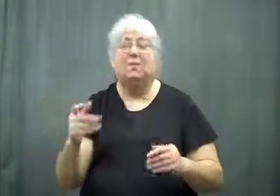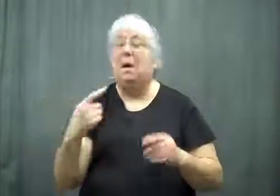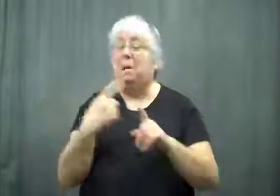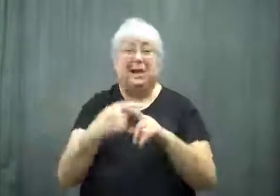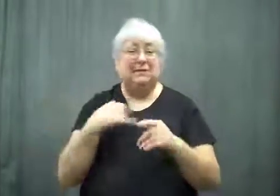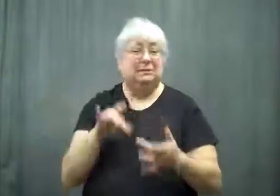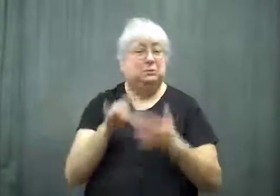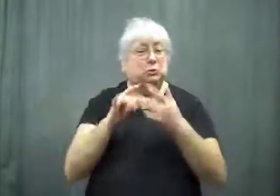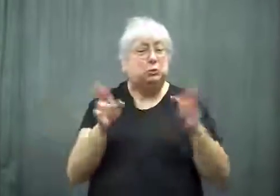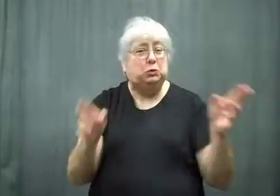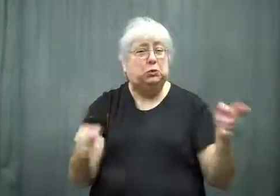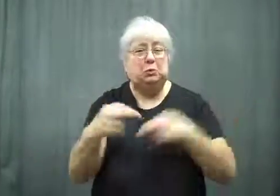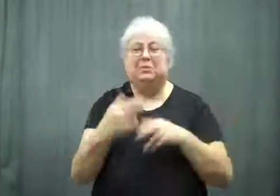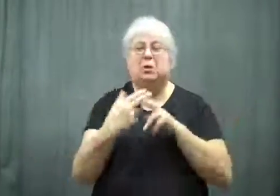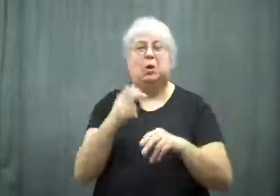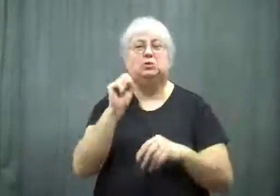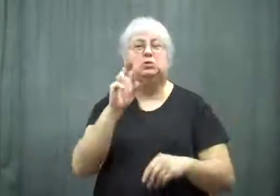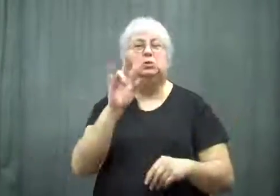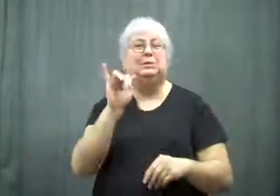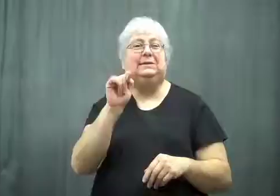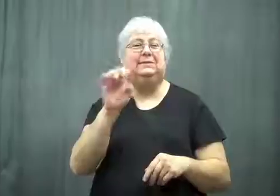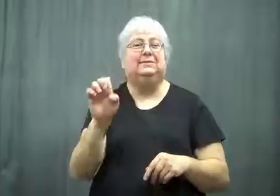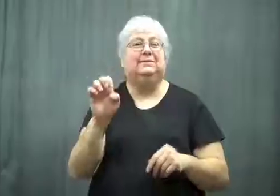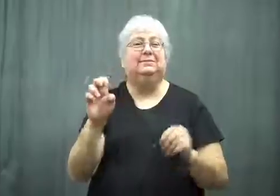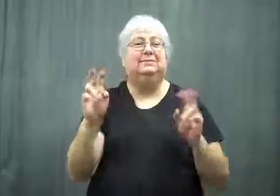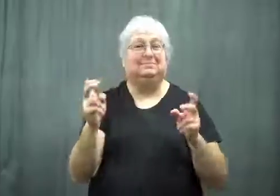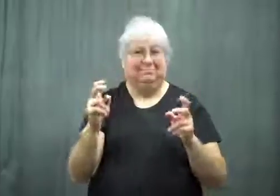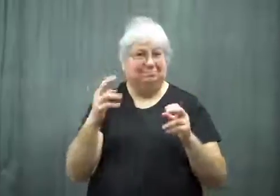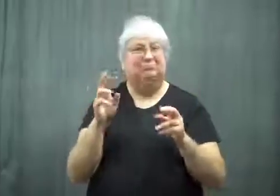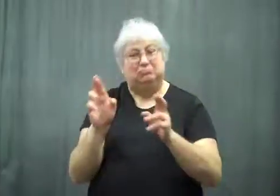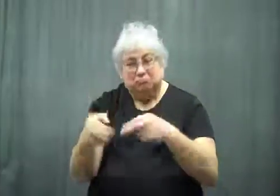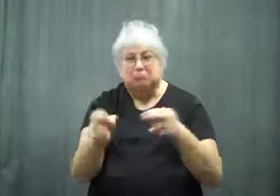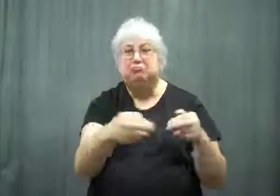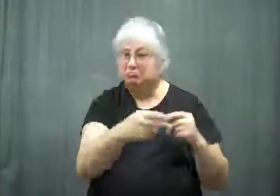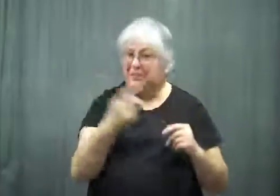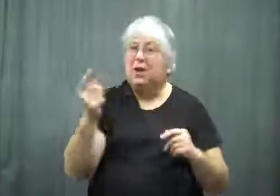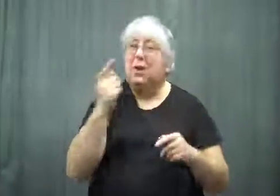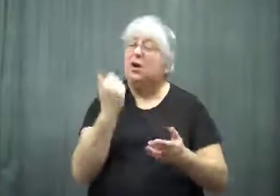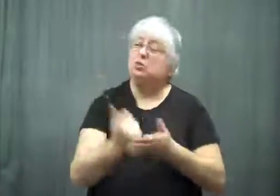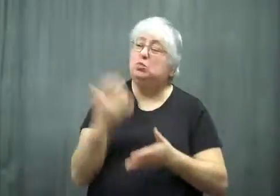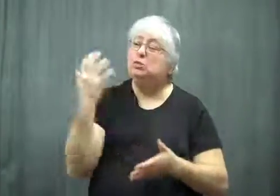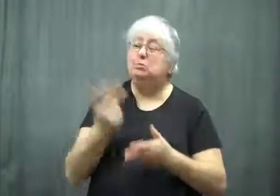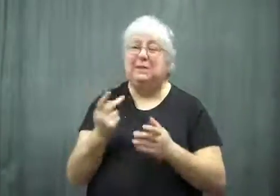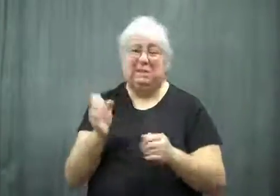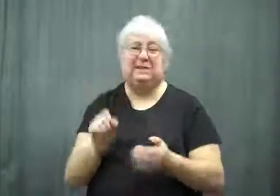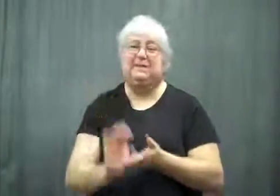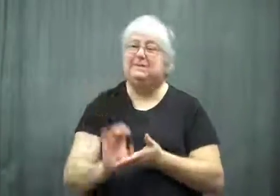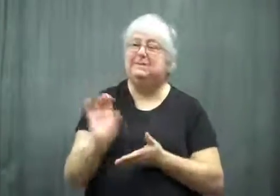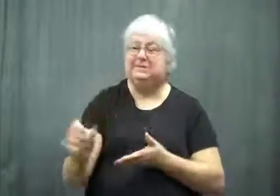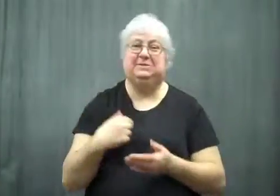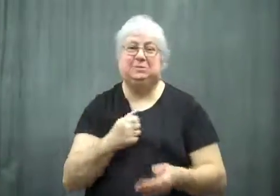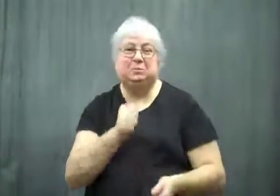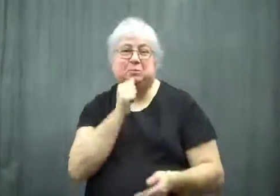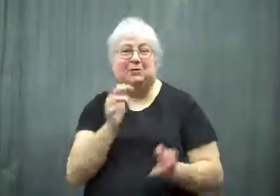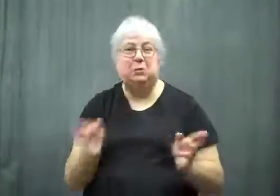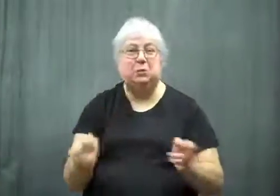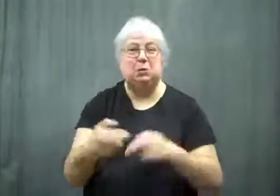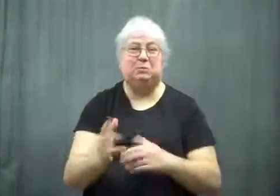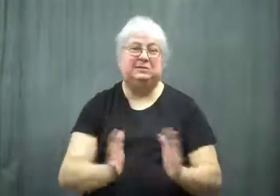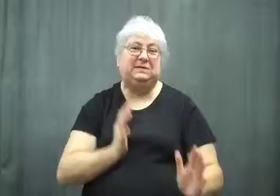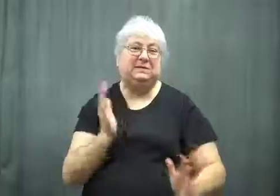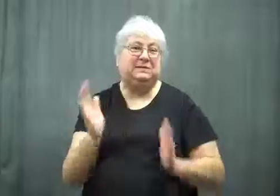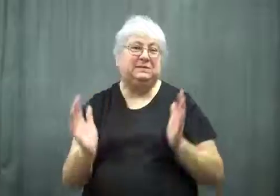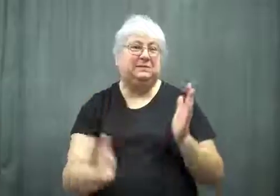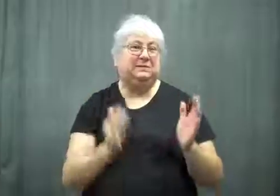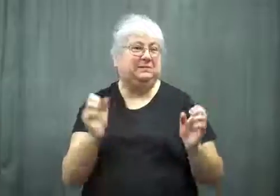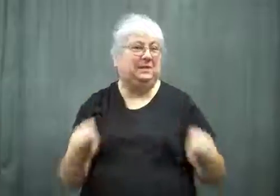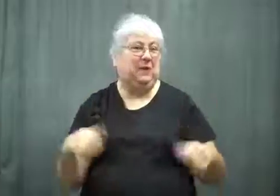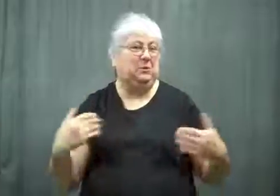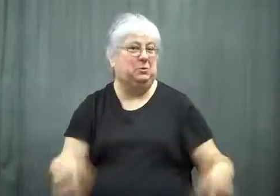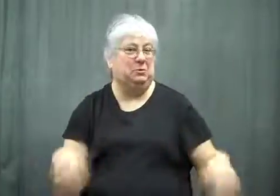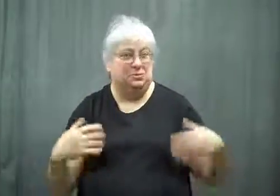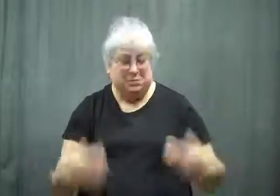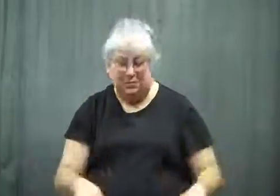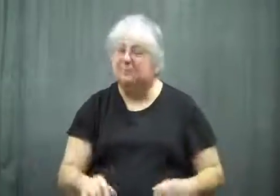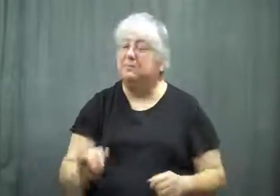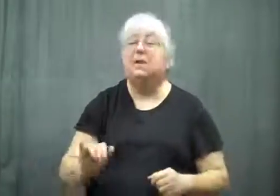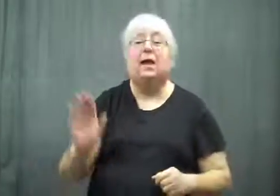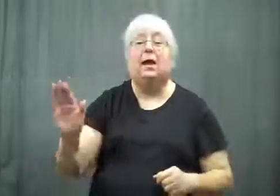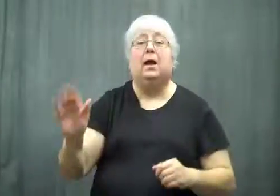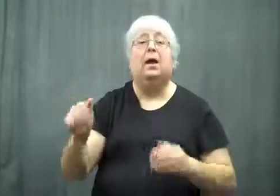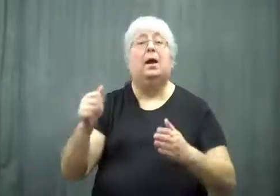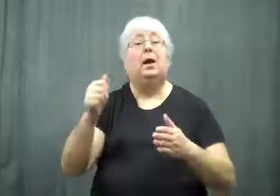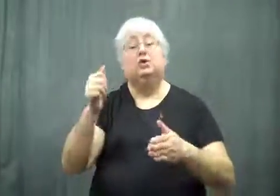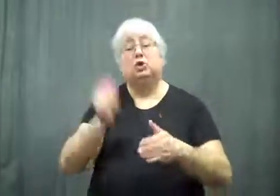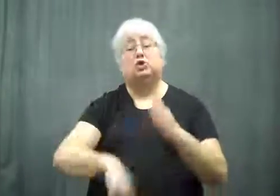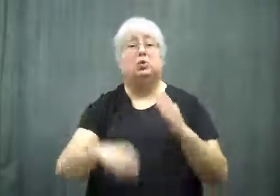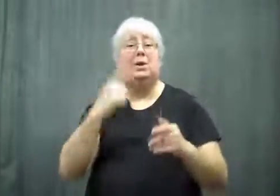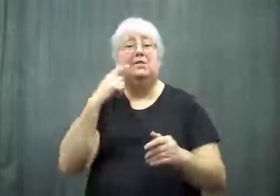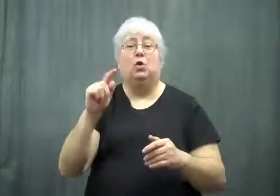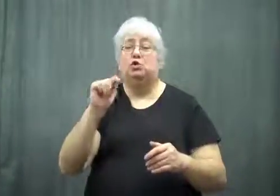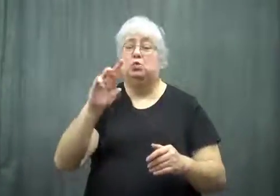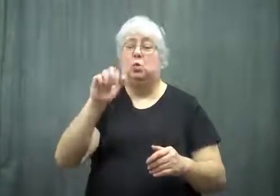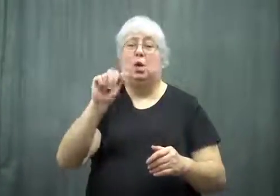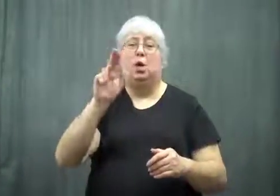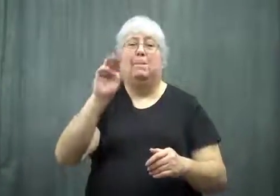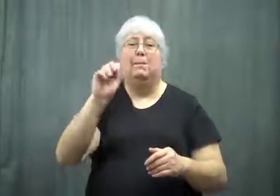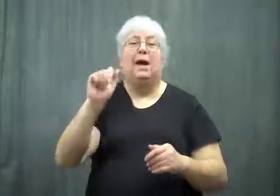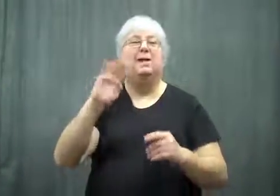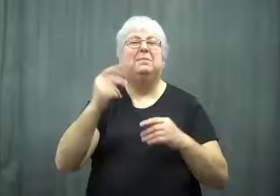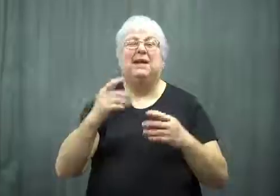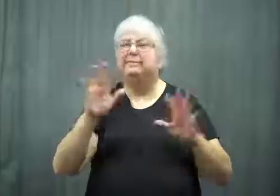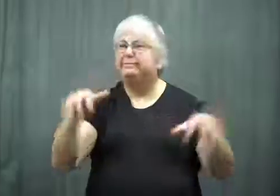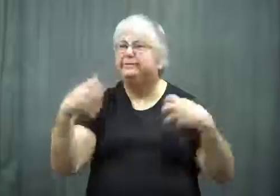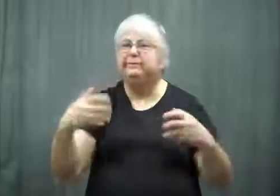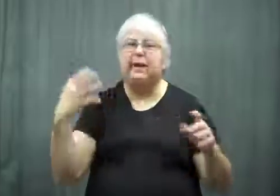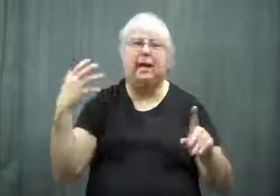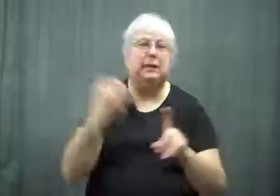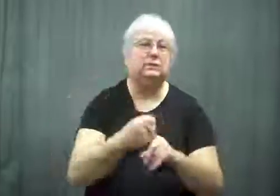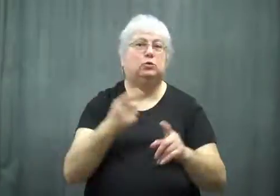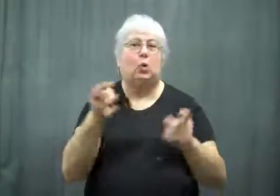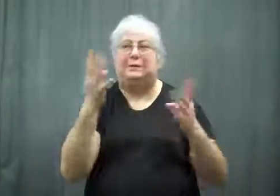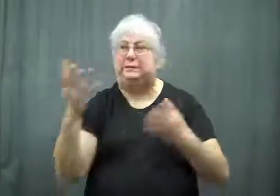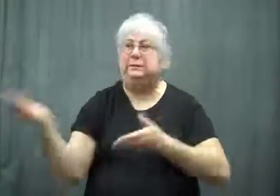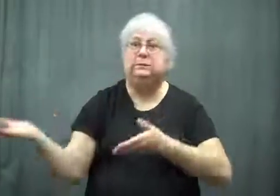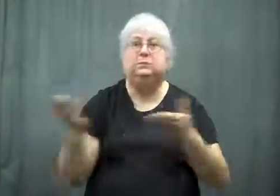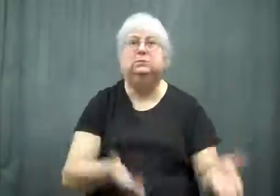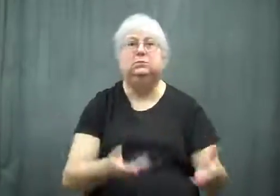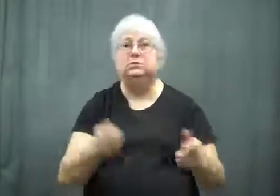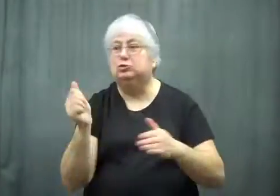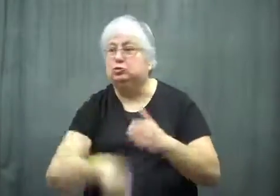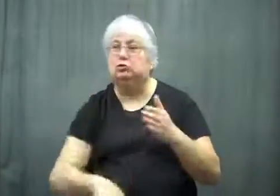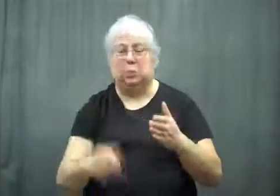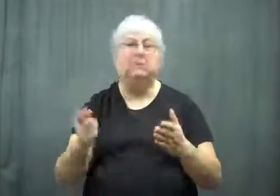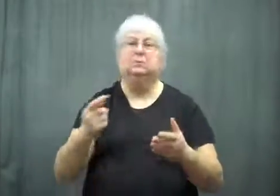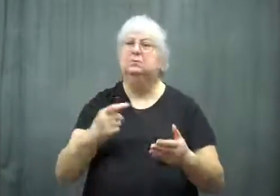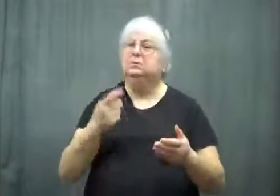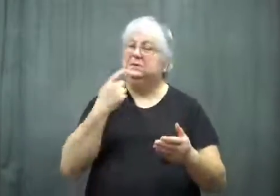It had special private suites, for the rich with every comfort.